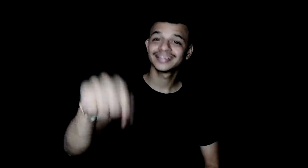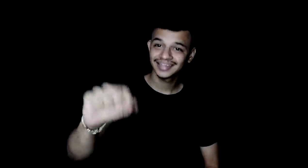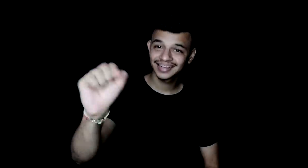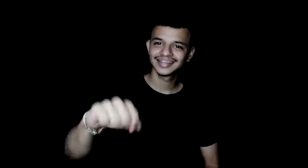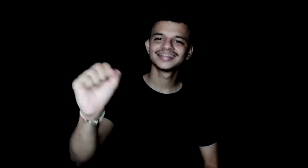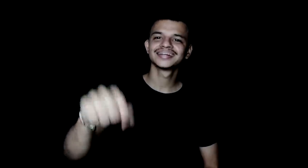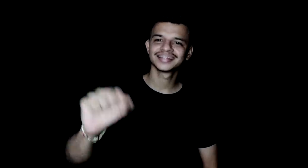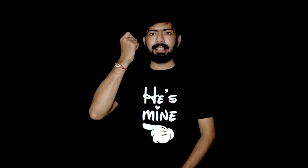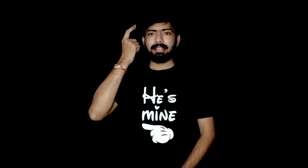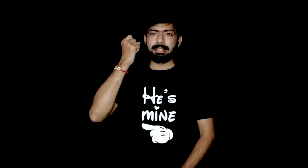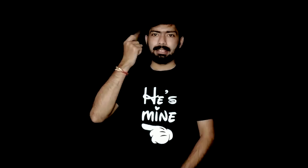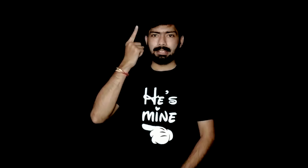Yes